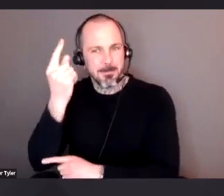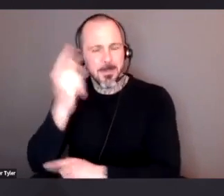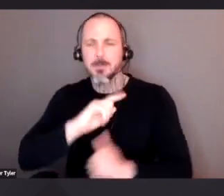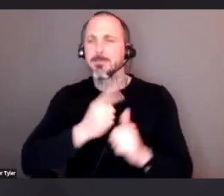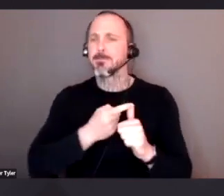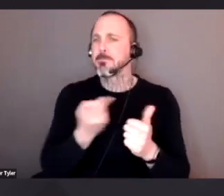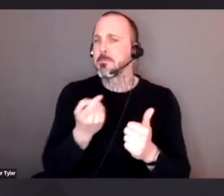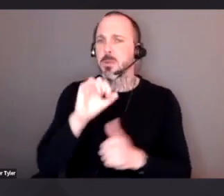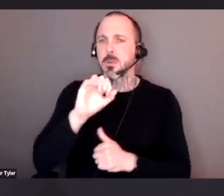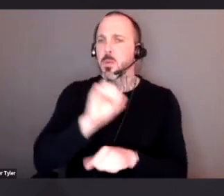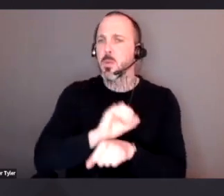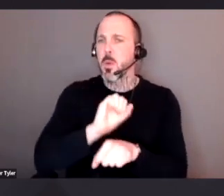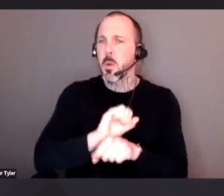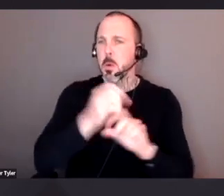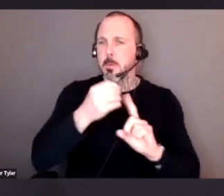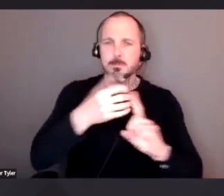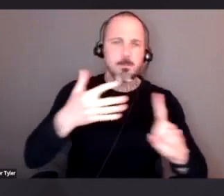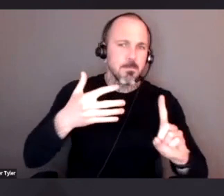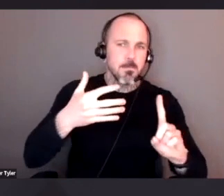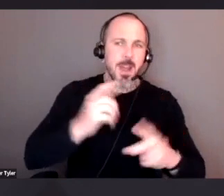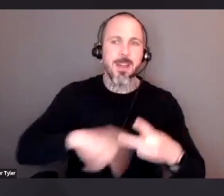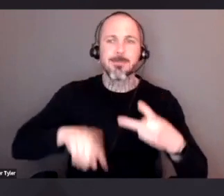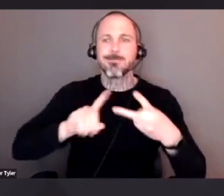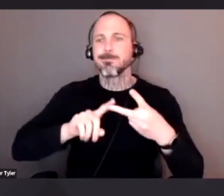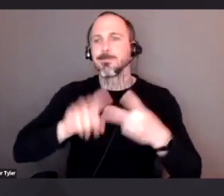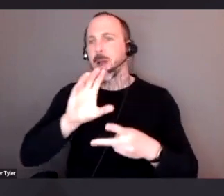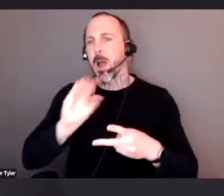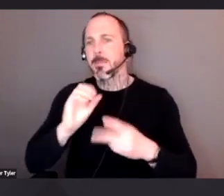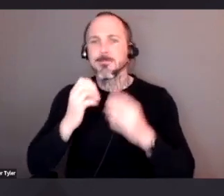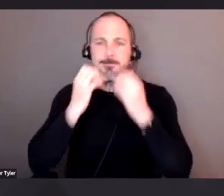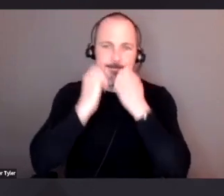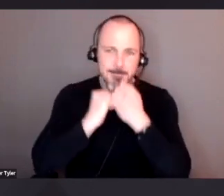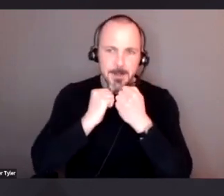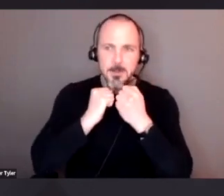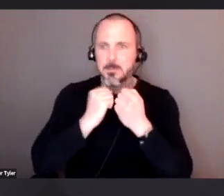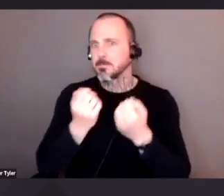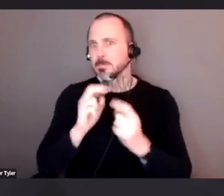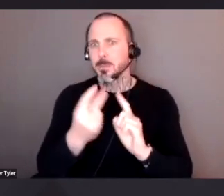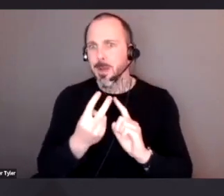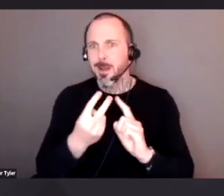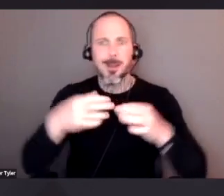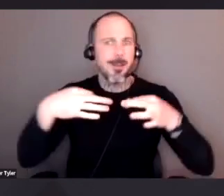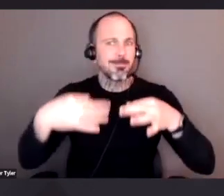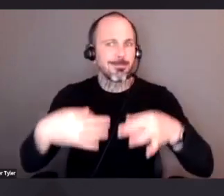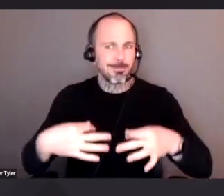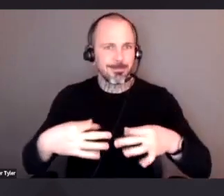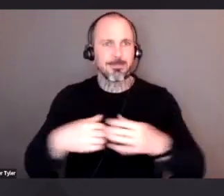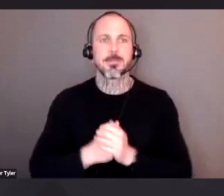that the job posting is written in inclusive language. Ensure that the posting is worded in a way